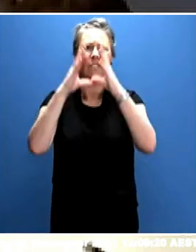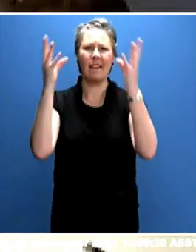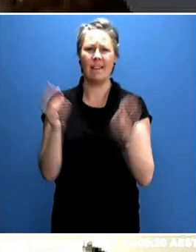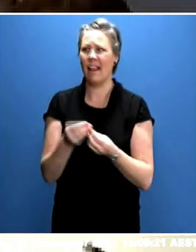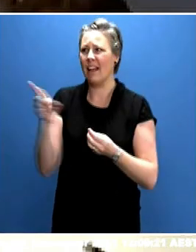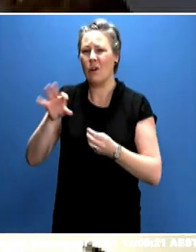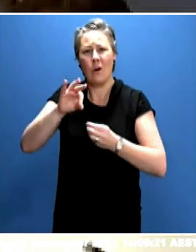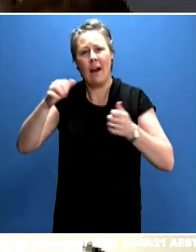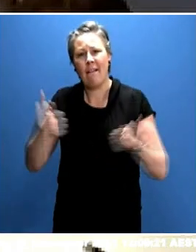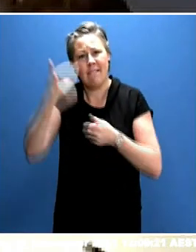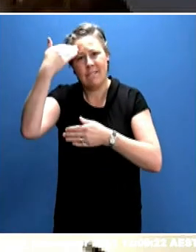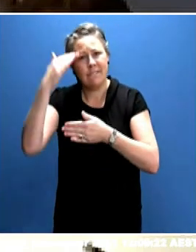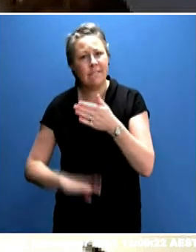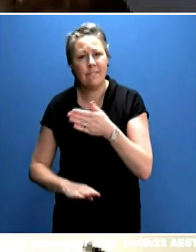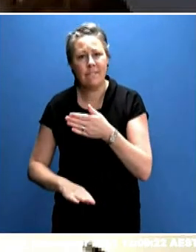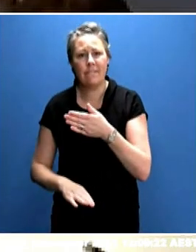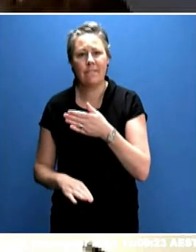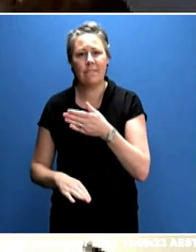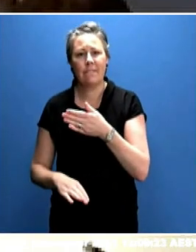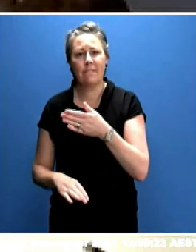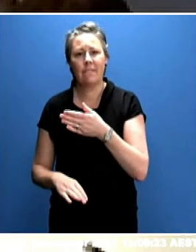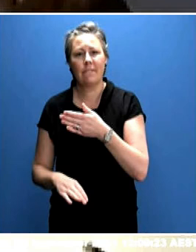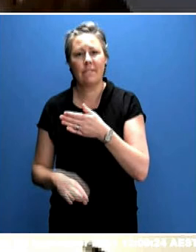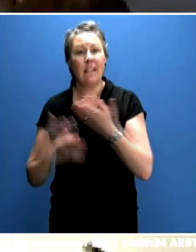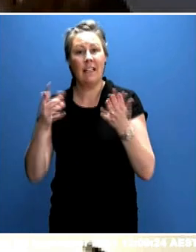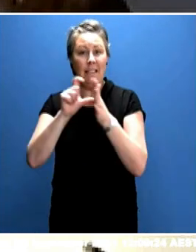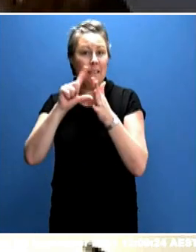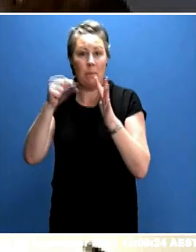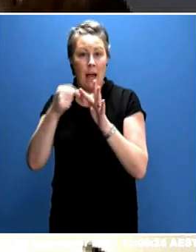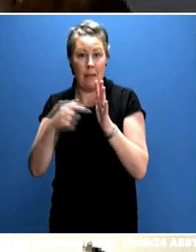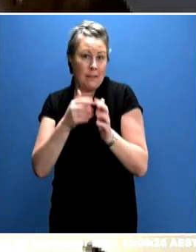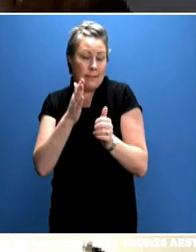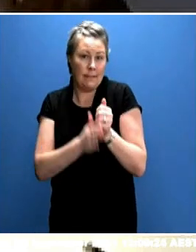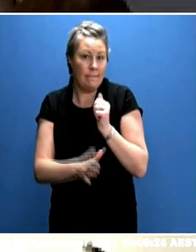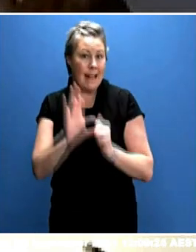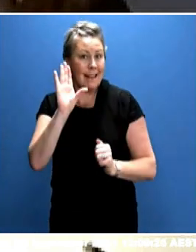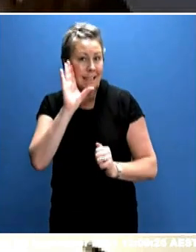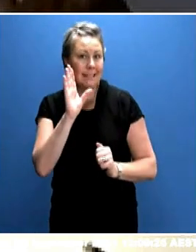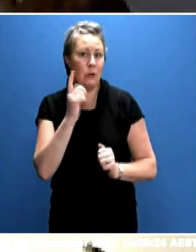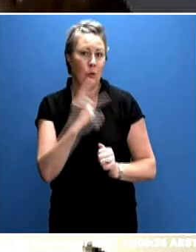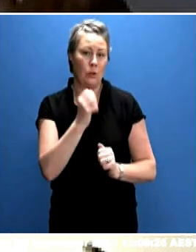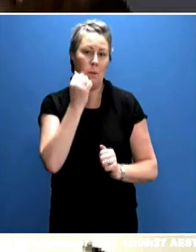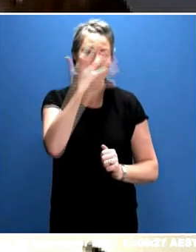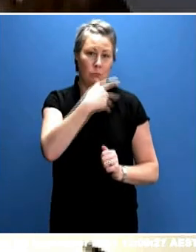It just doesn't, and part of the problem is the Department doesn't listen to Aboriginal people.